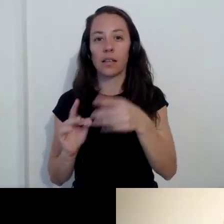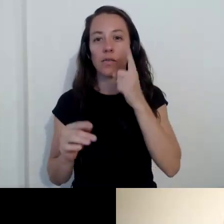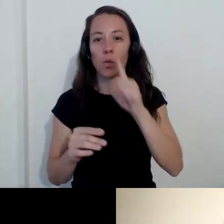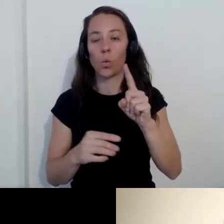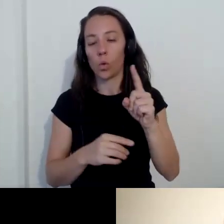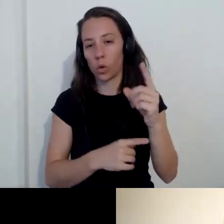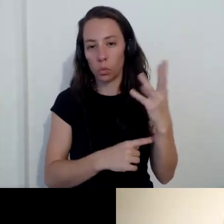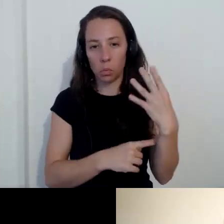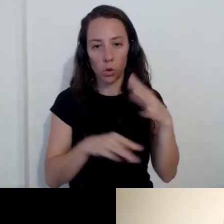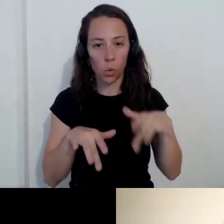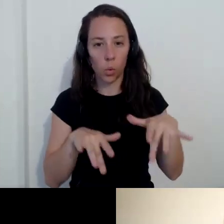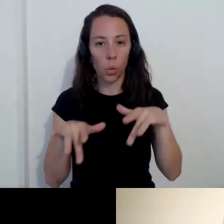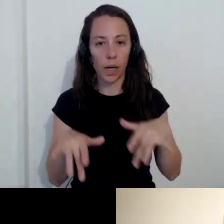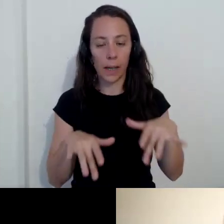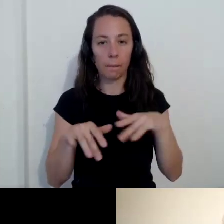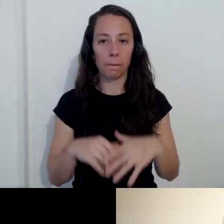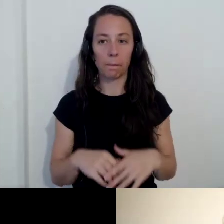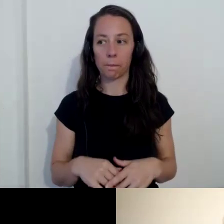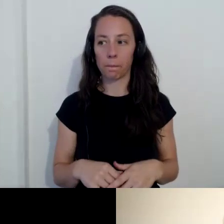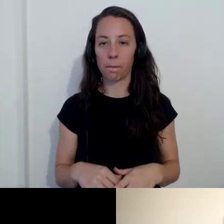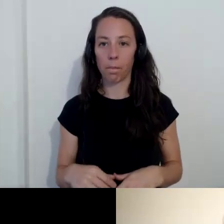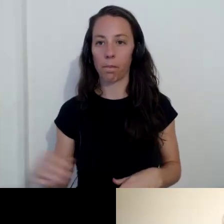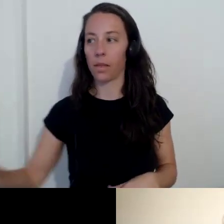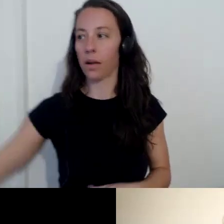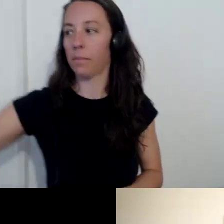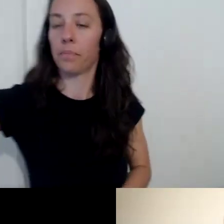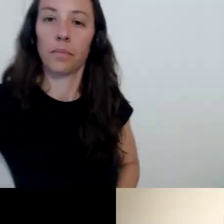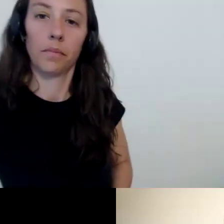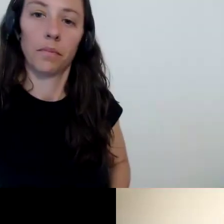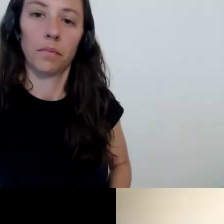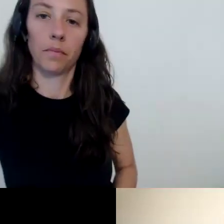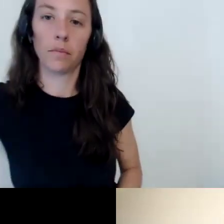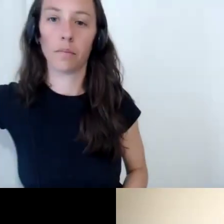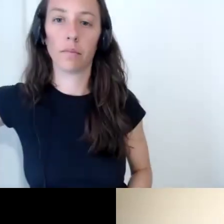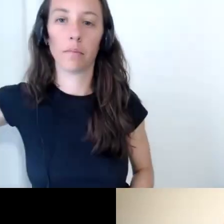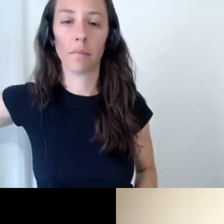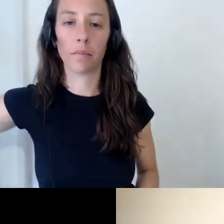Let's see. This was more of a comment. This was when you were talking about COVID and how folks